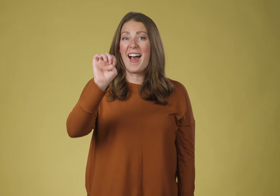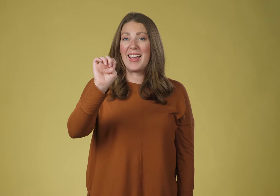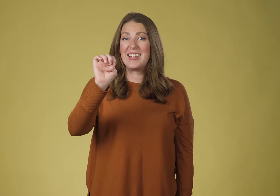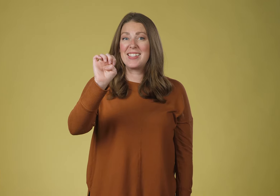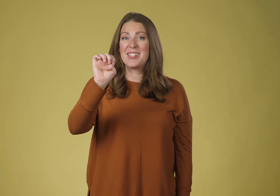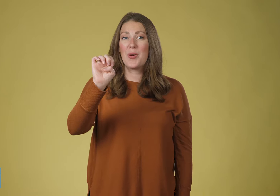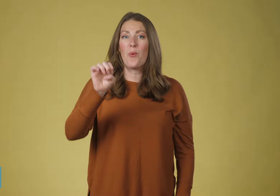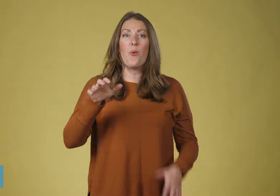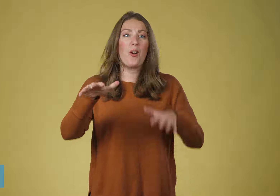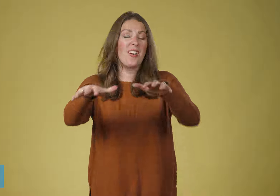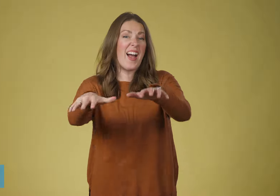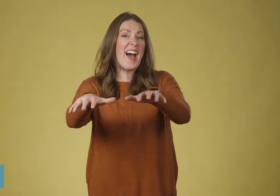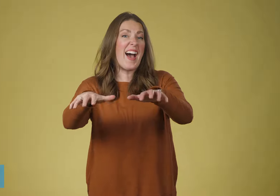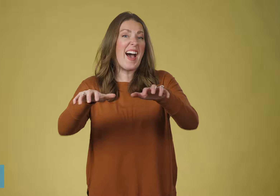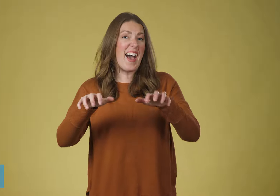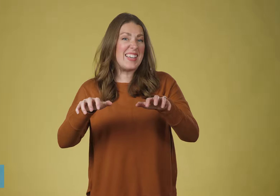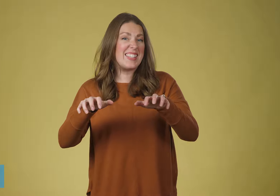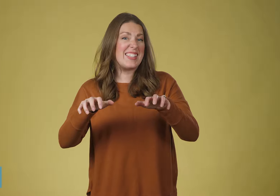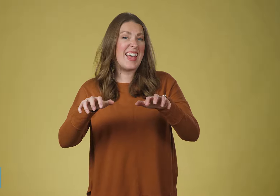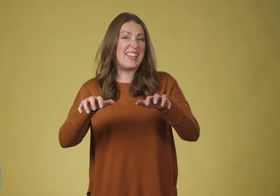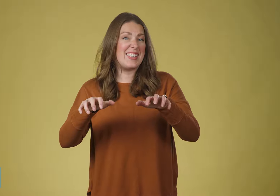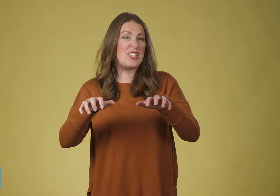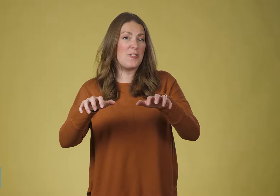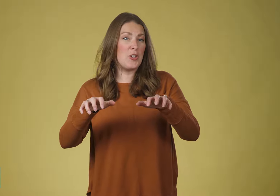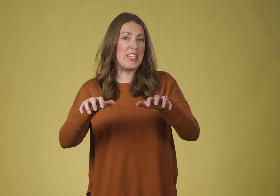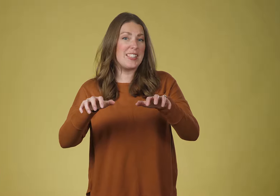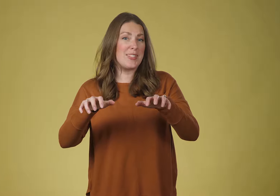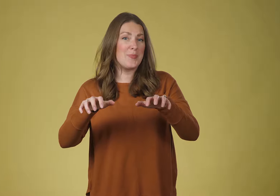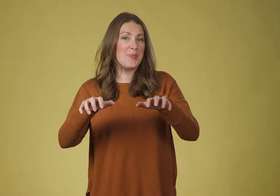ice or ice as in to freeze.